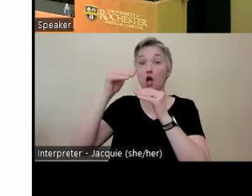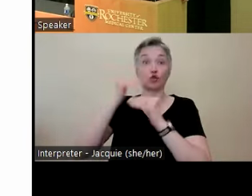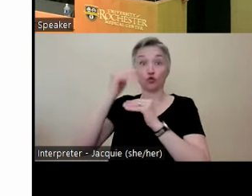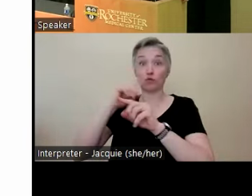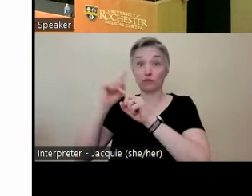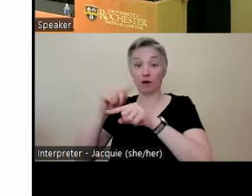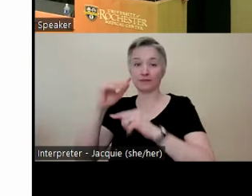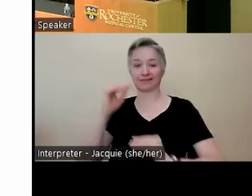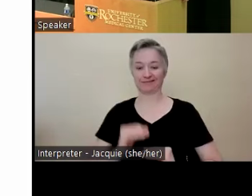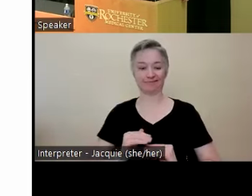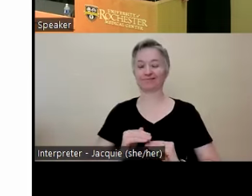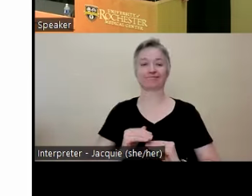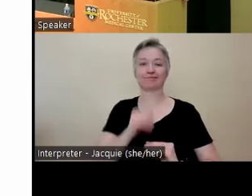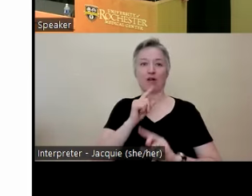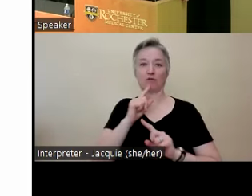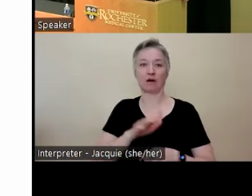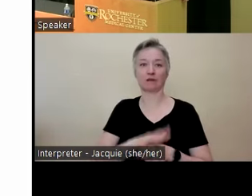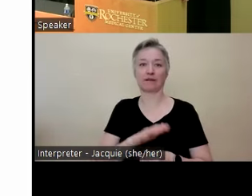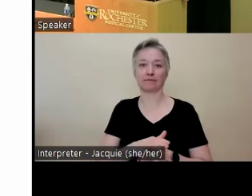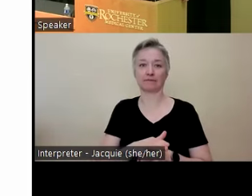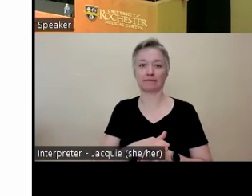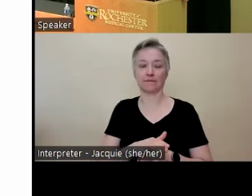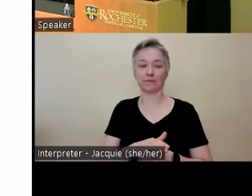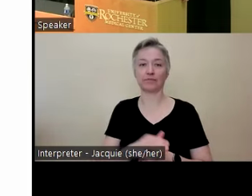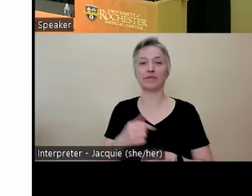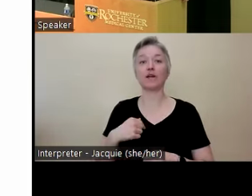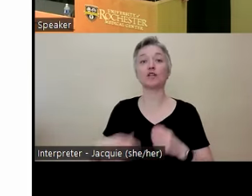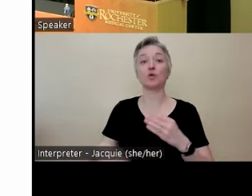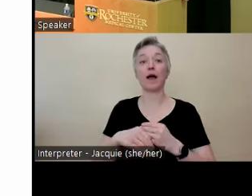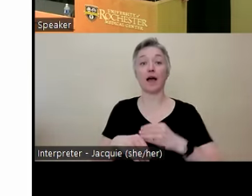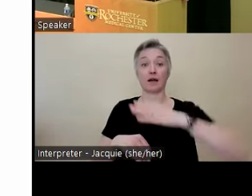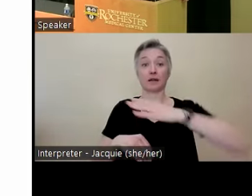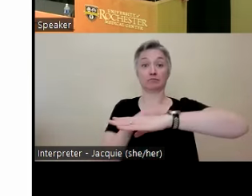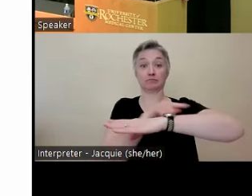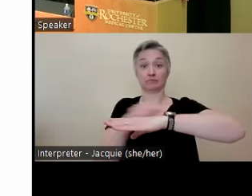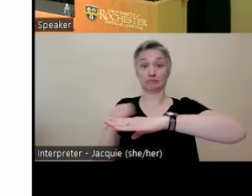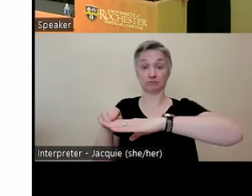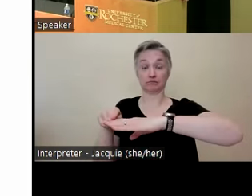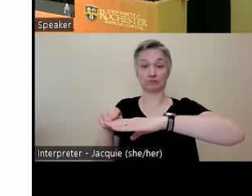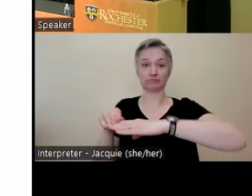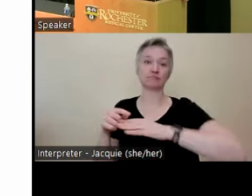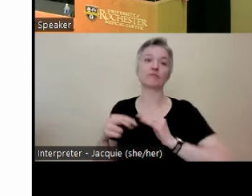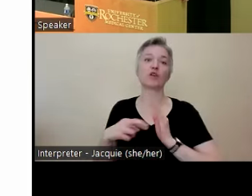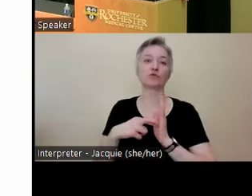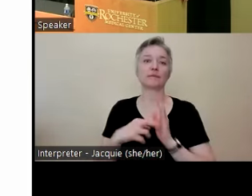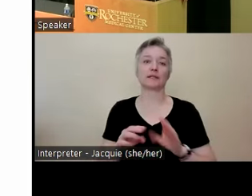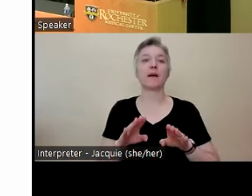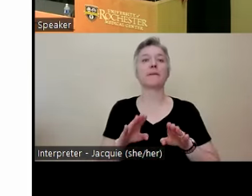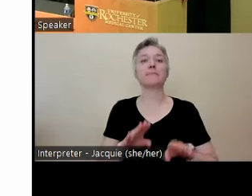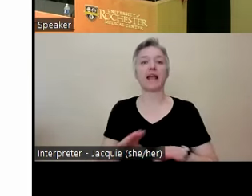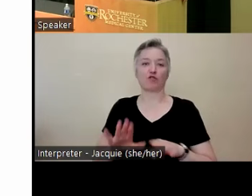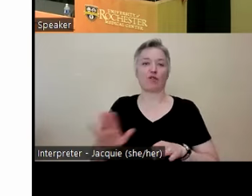responsive at the bottom then I add a horizontal arrow that represents the behavioral response